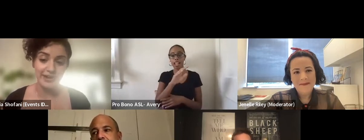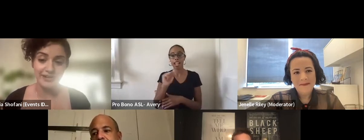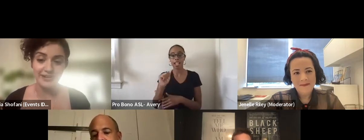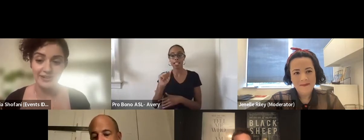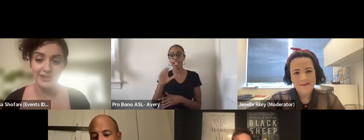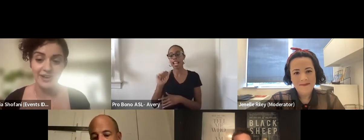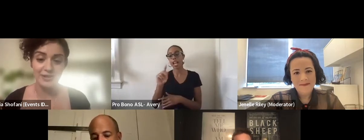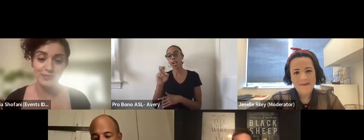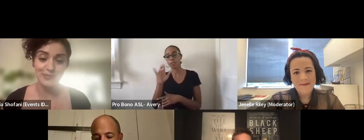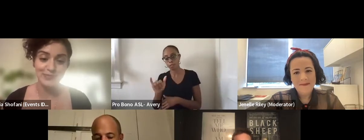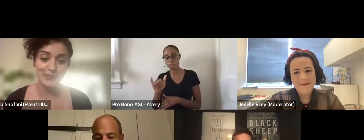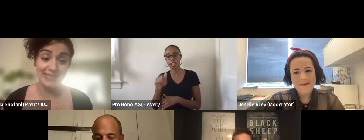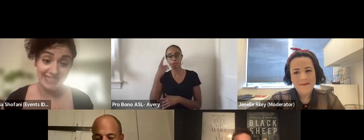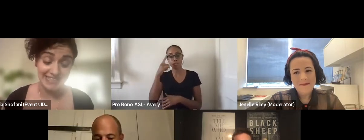us at the last-minute.